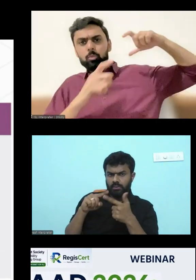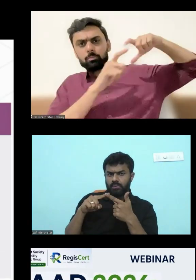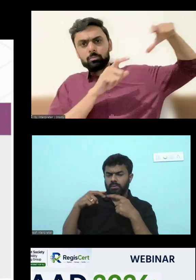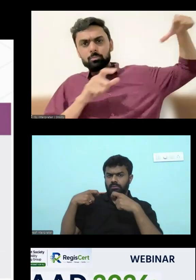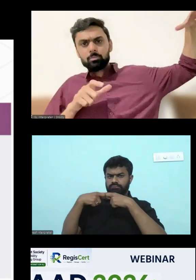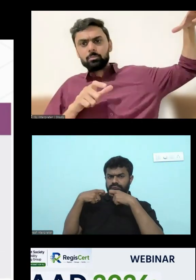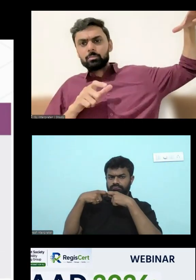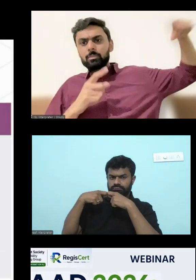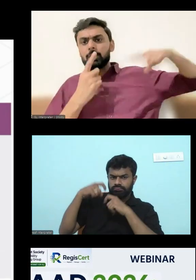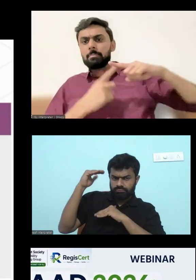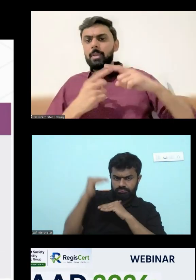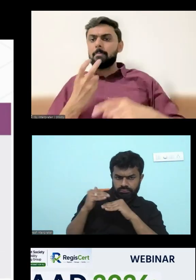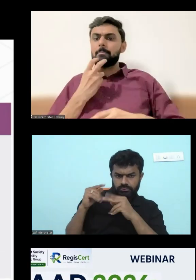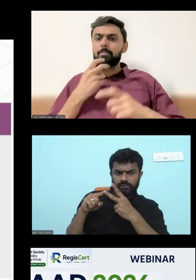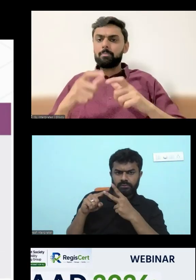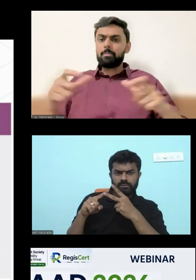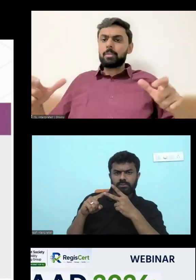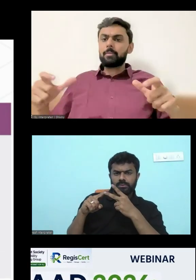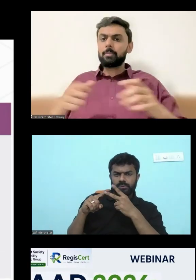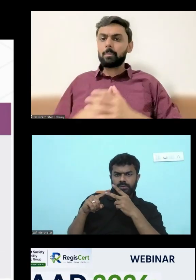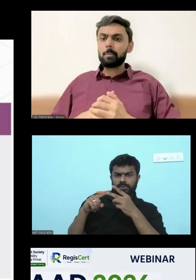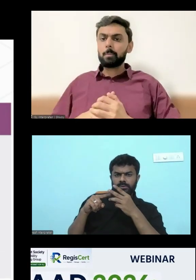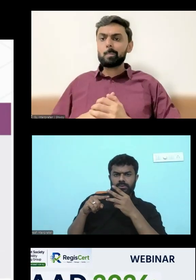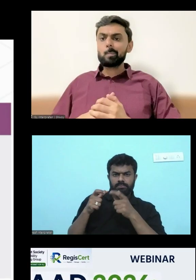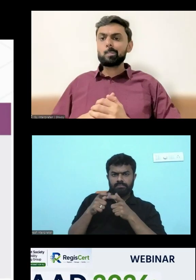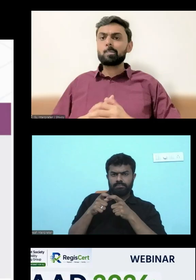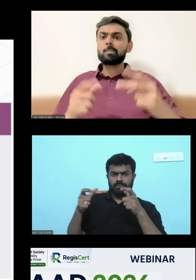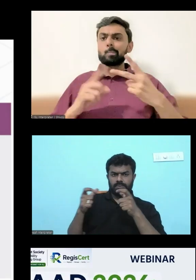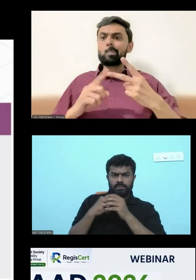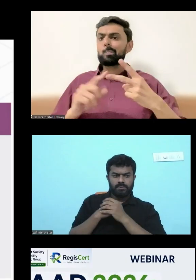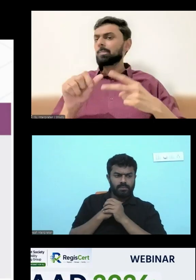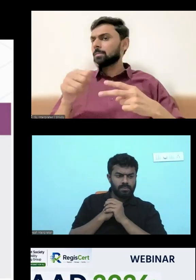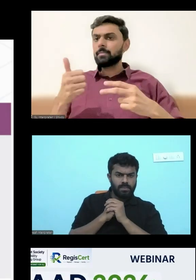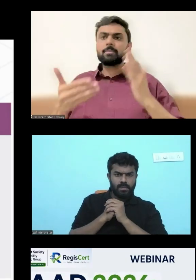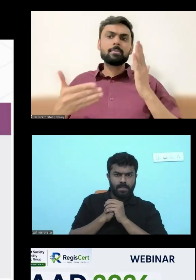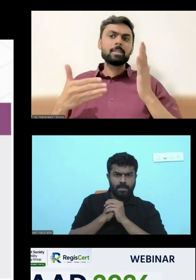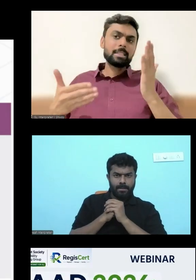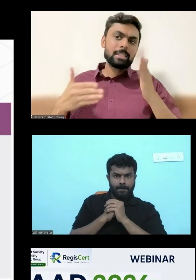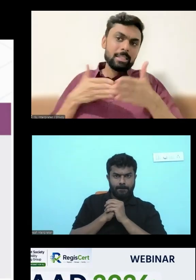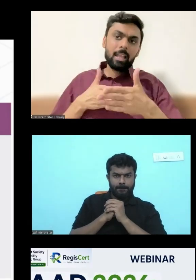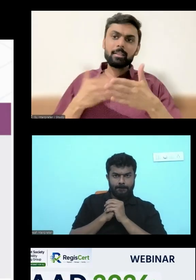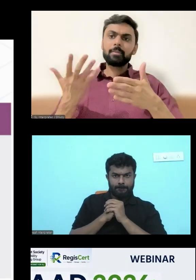tablets. And another challenge is, there is no Internet in the rural area of Nepal.